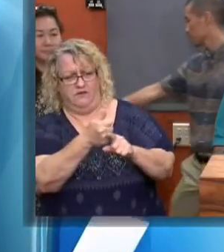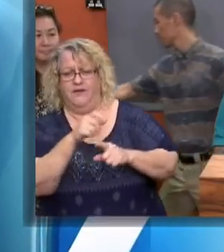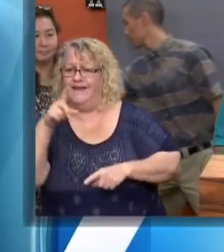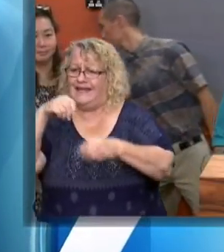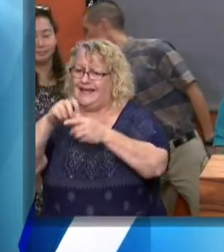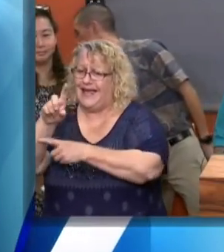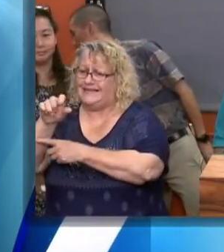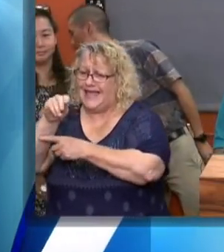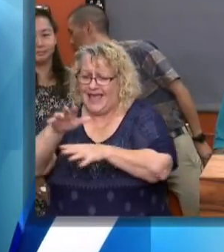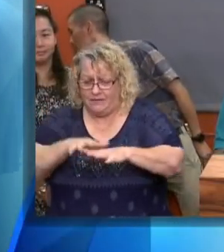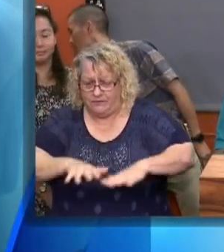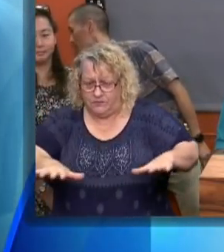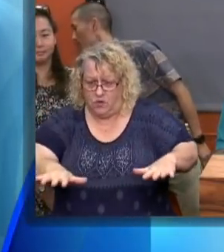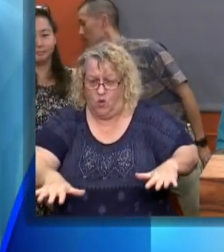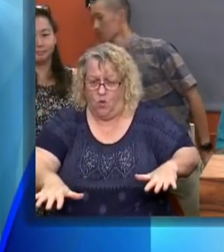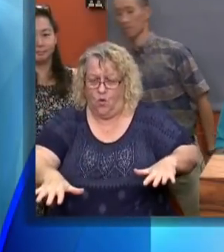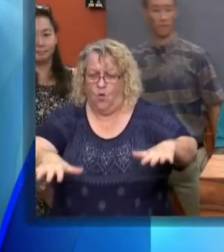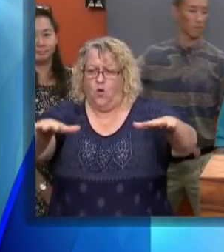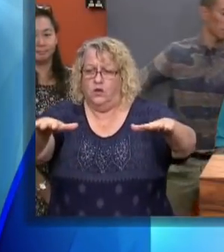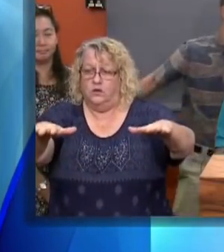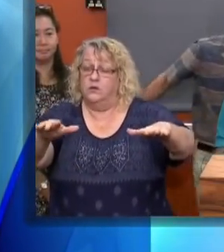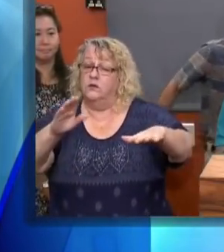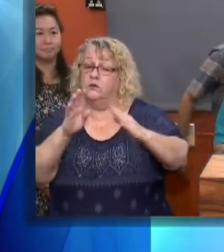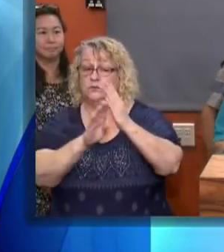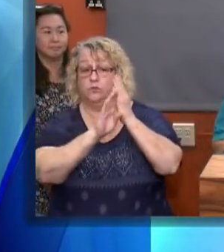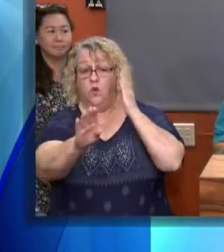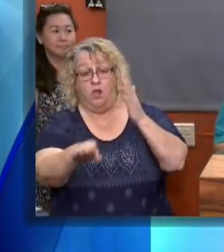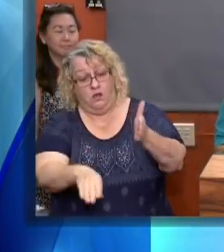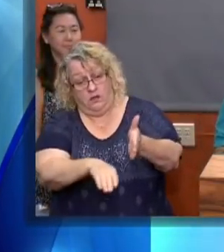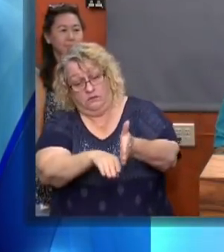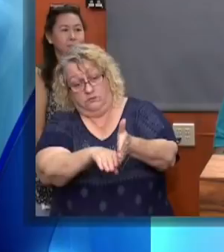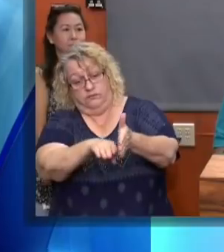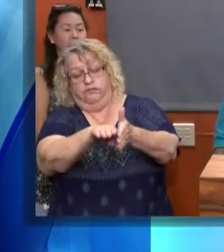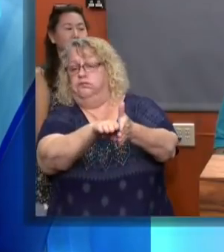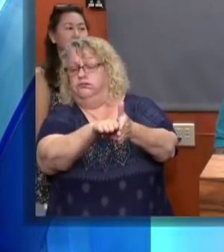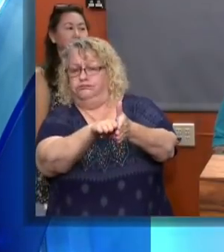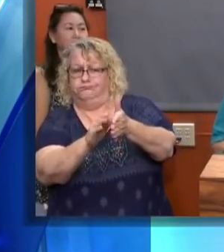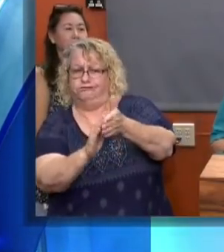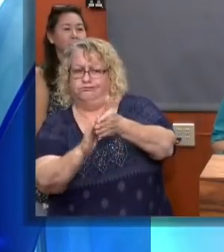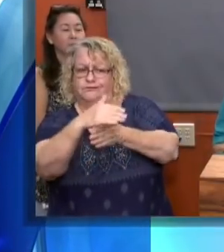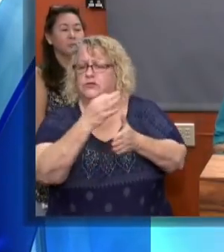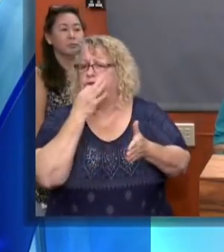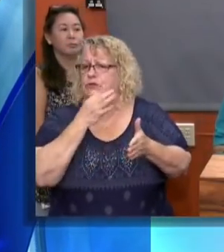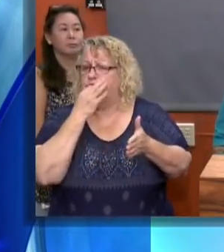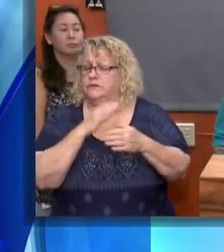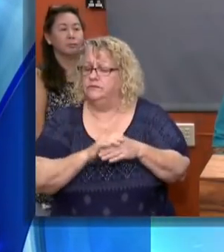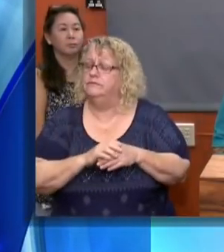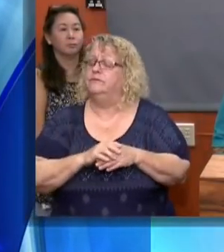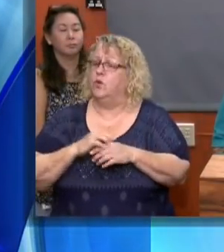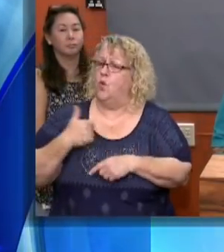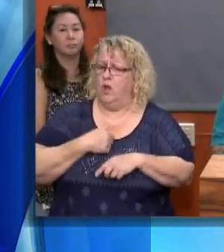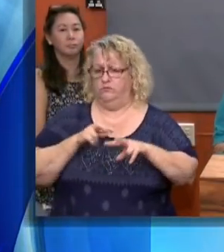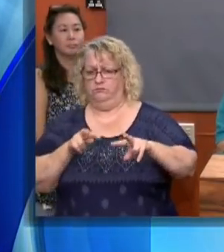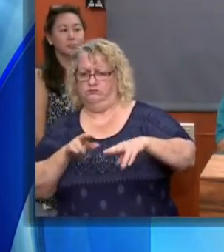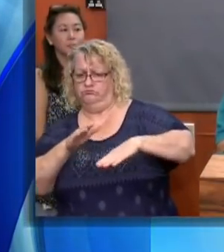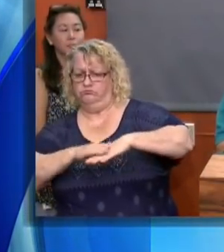JUST OVER THE EVENING. BECAUSE OF THAT, WE, I FELT THIS MORNING IT WOULD BE MORE